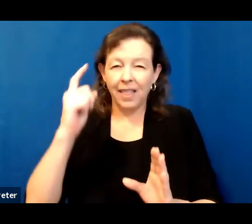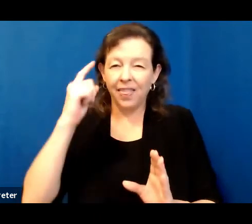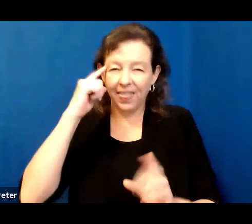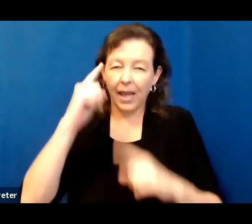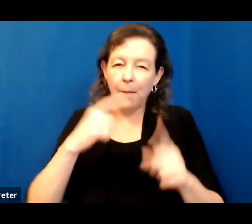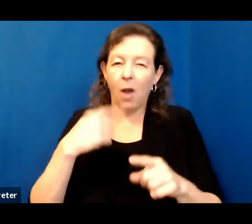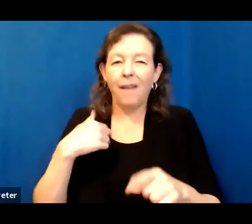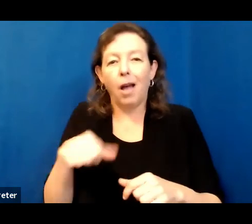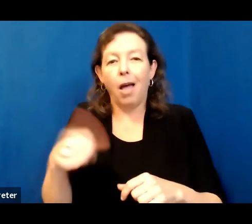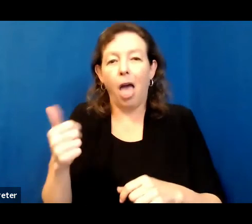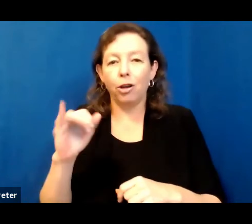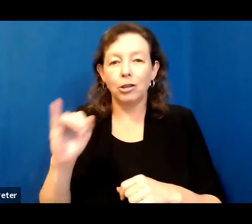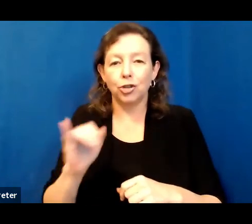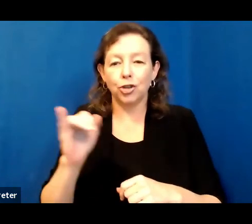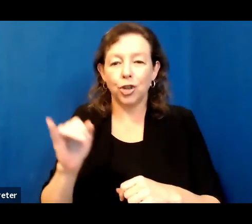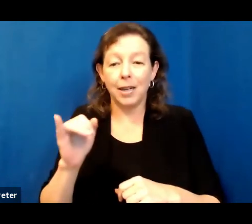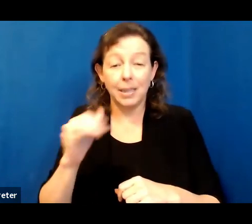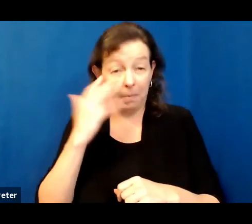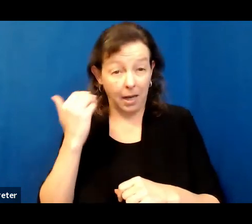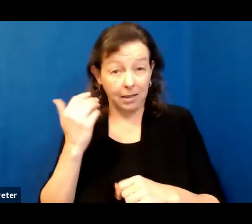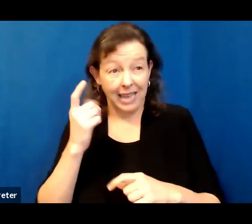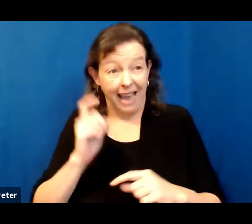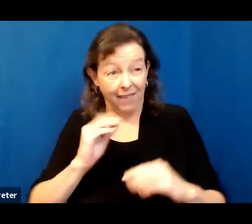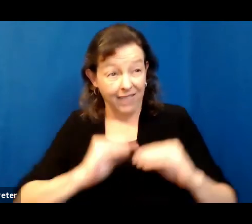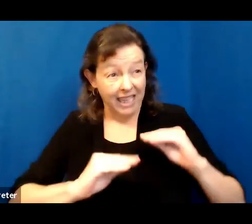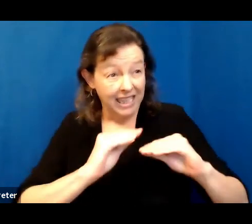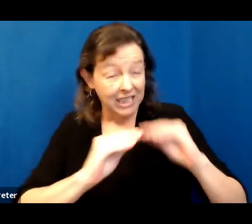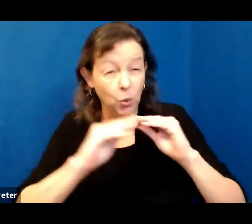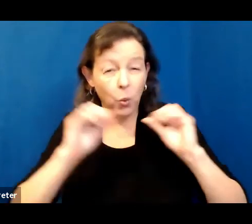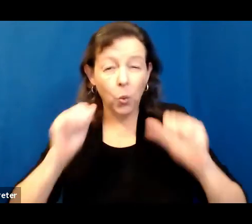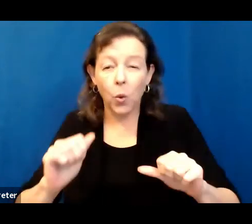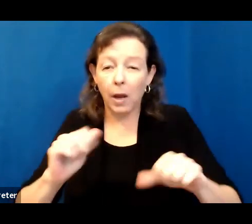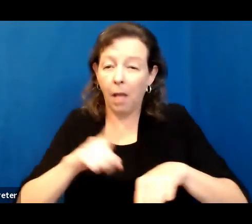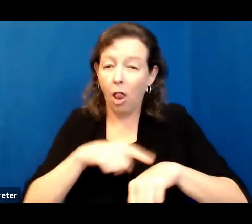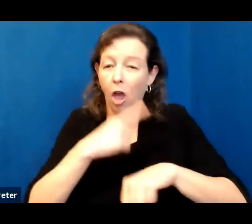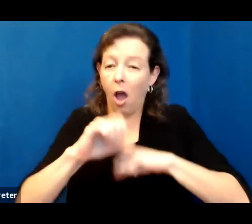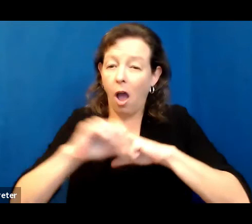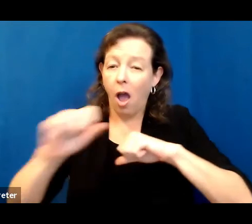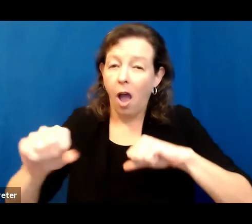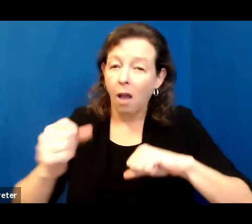you know, recovery takes years up to decades. So if you can afford to have insurance,